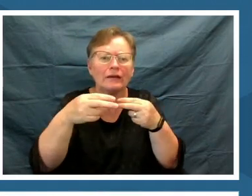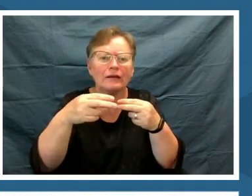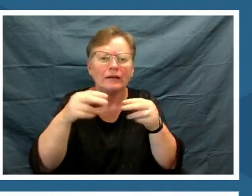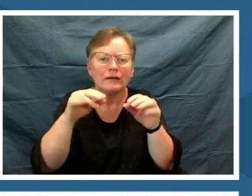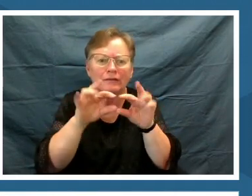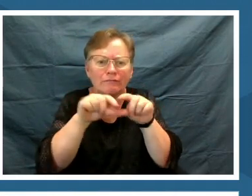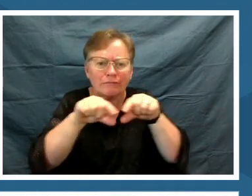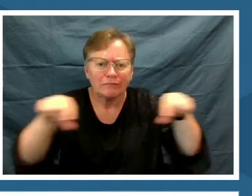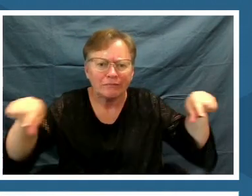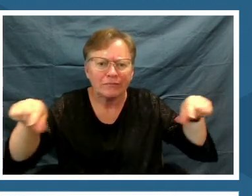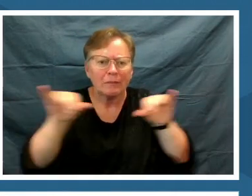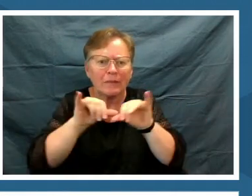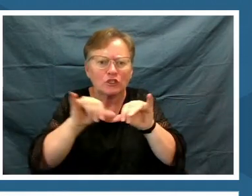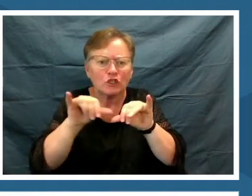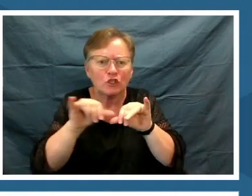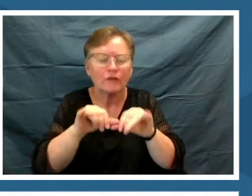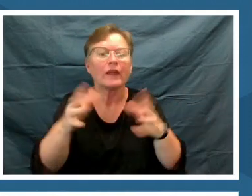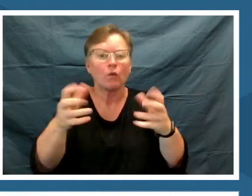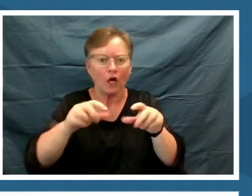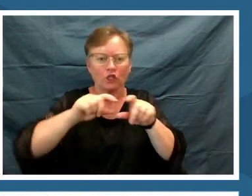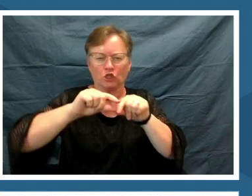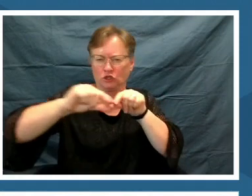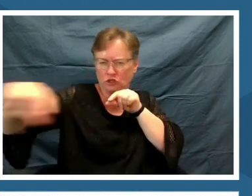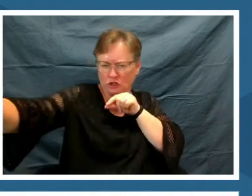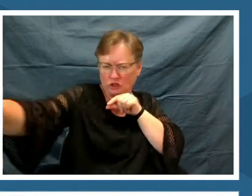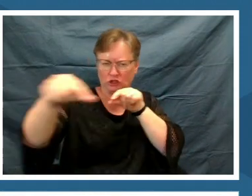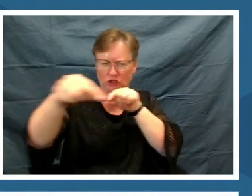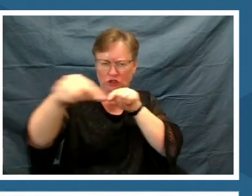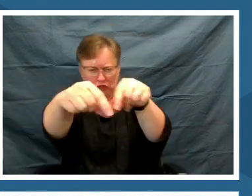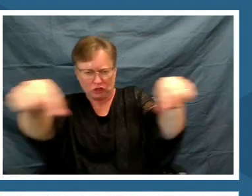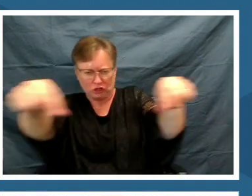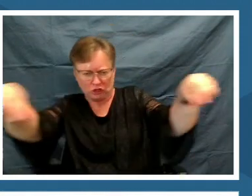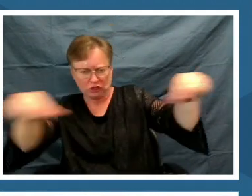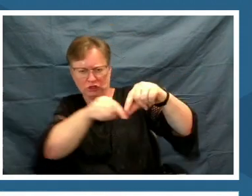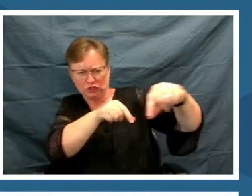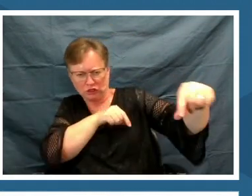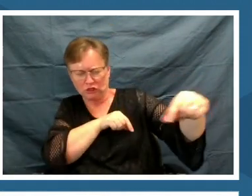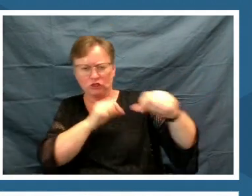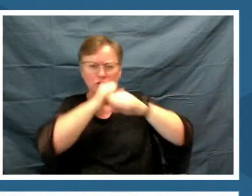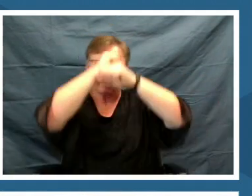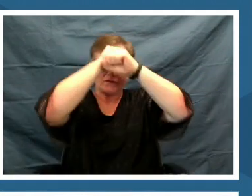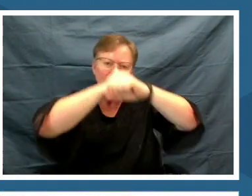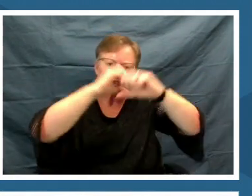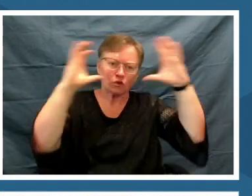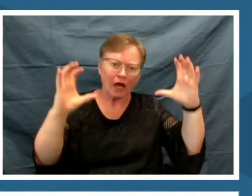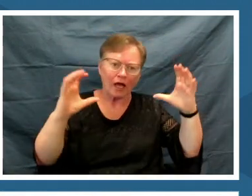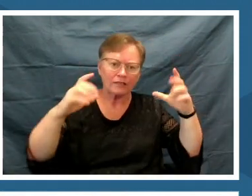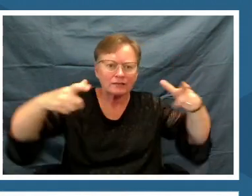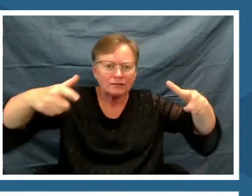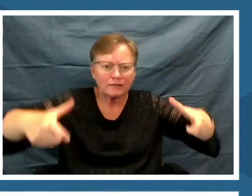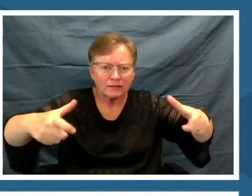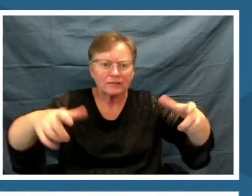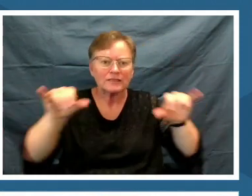measure out to visualize how big this